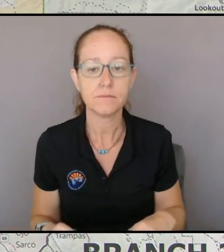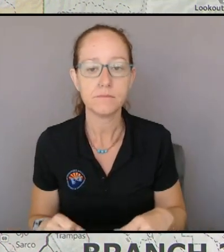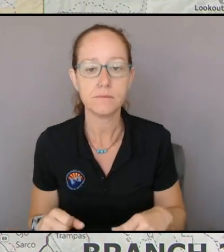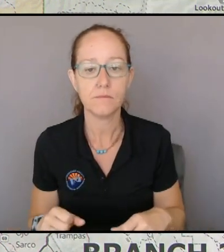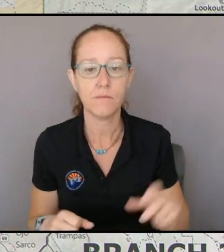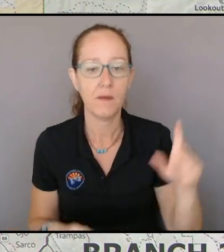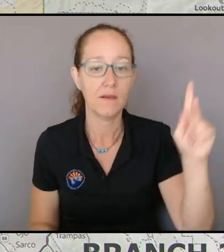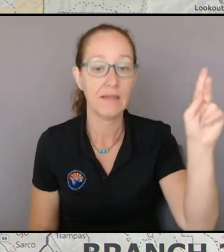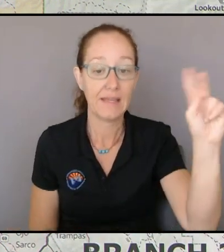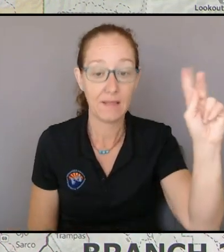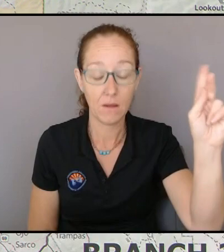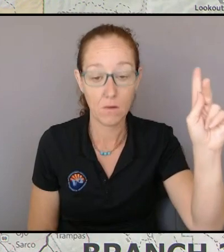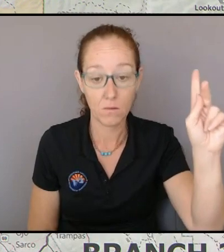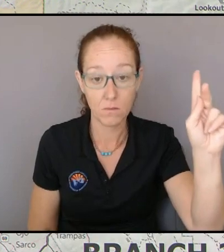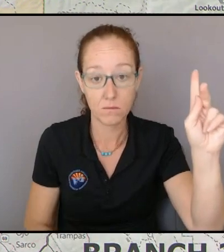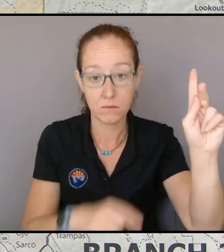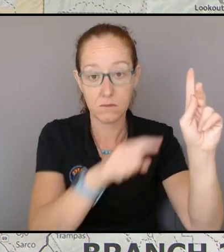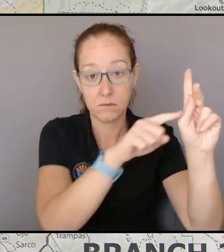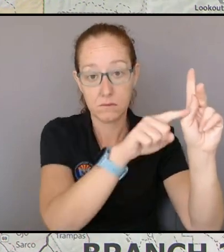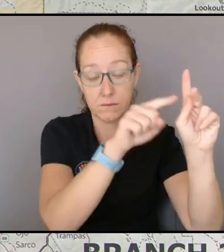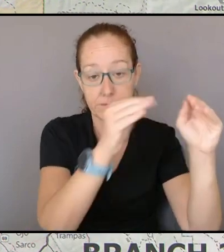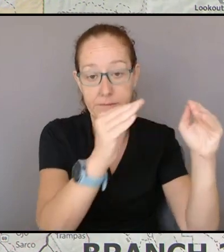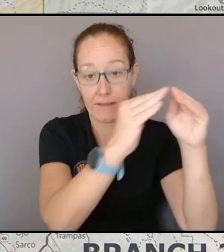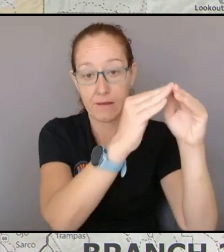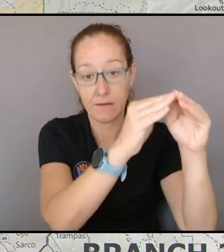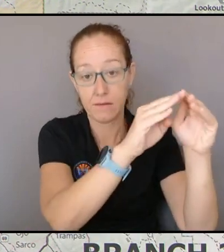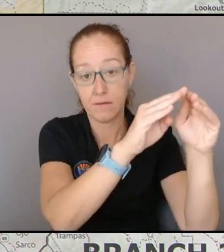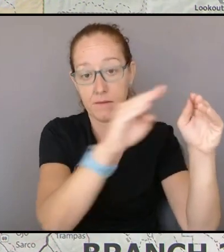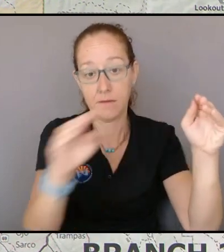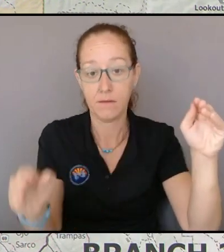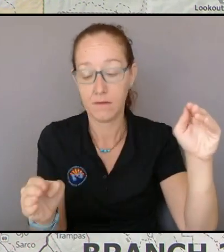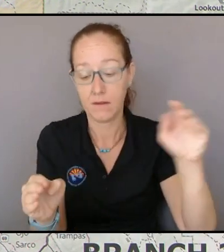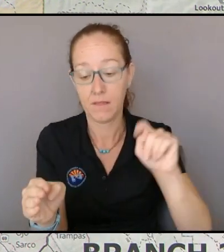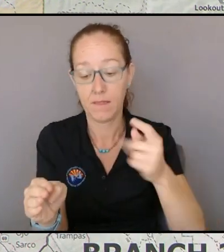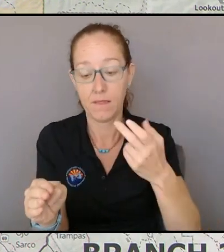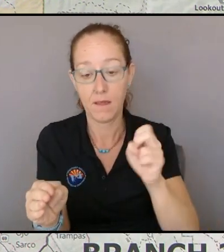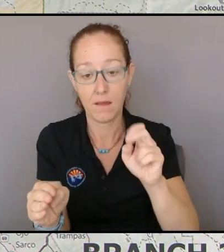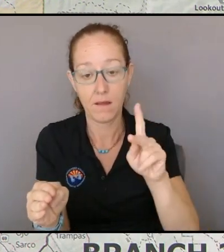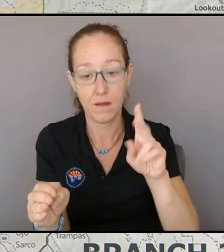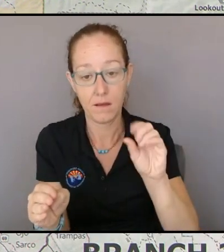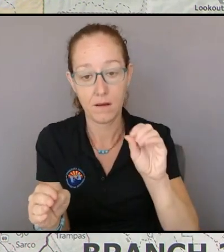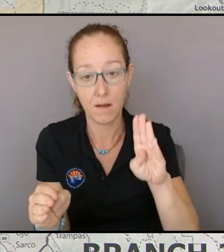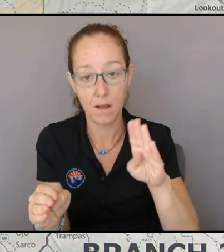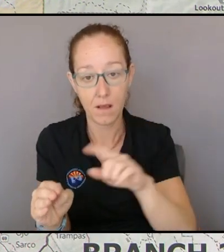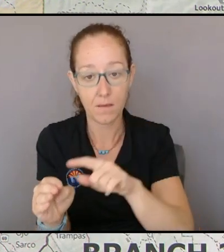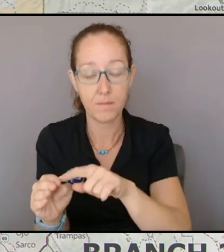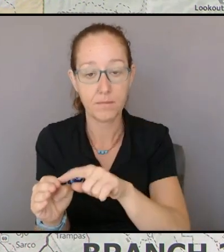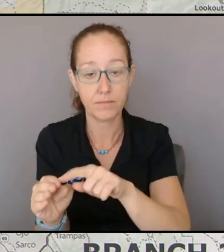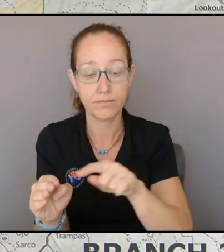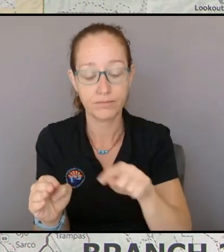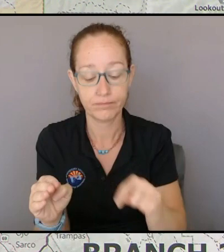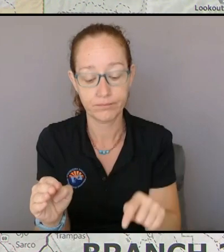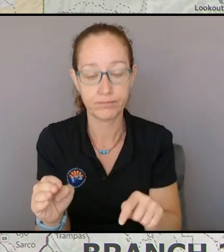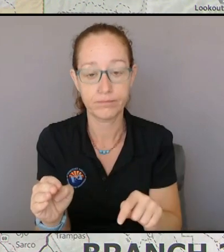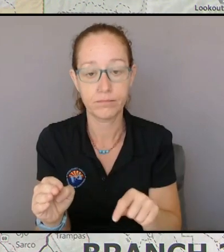off of The Knob area and then and then north of Angostura or sorry, south of Angostura, and coming over here to the